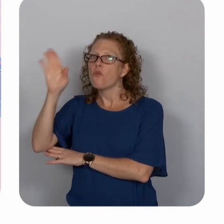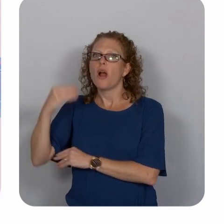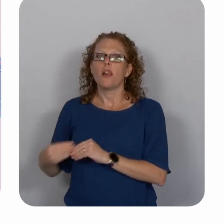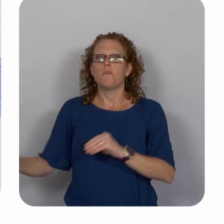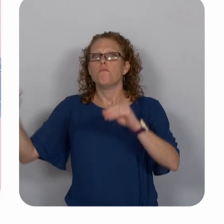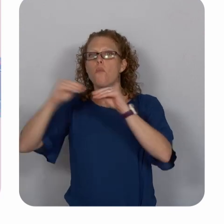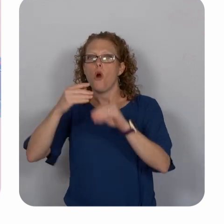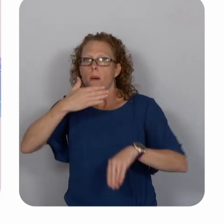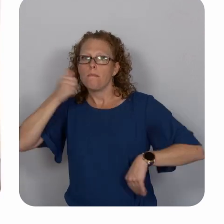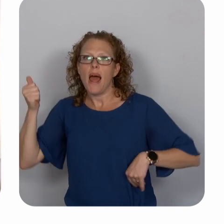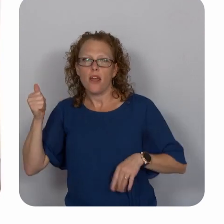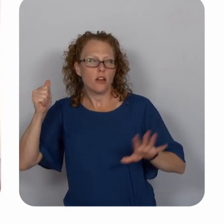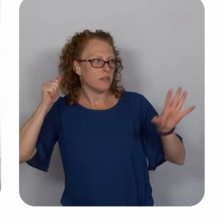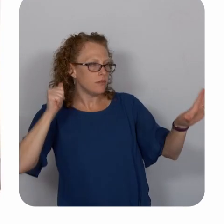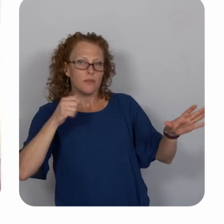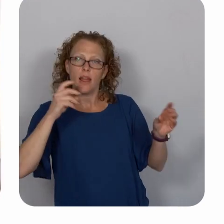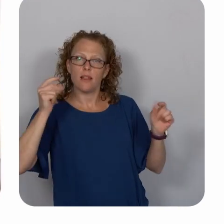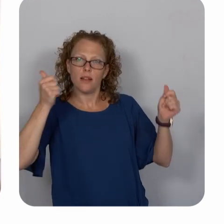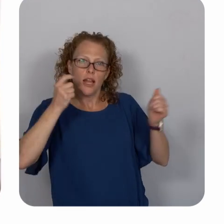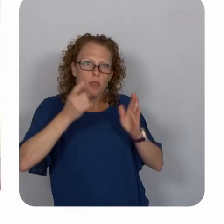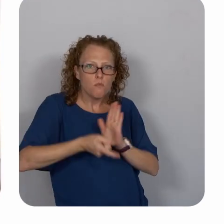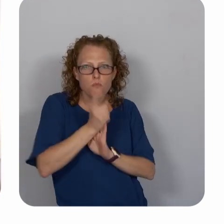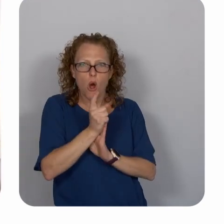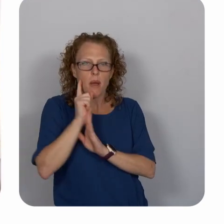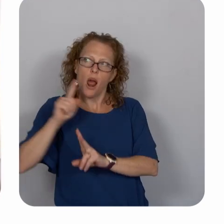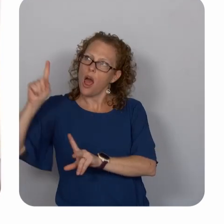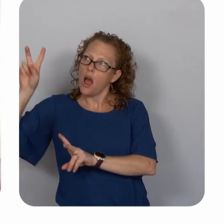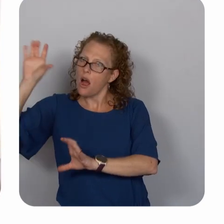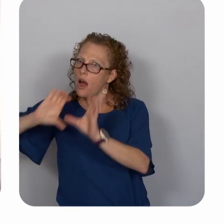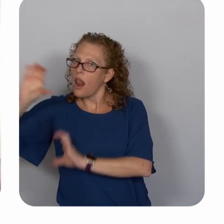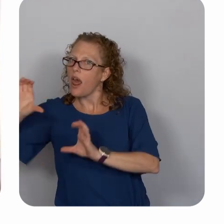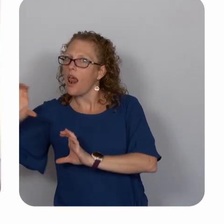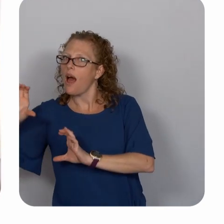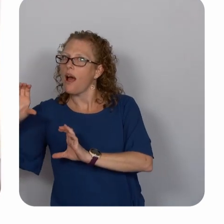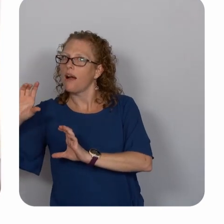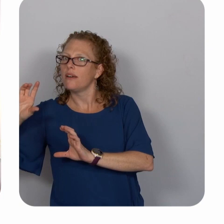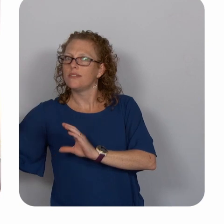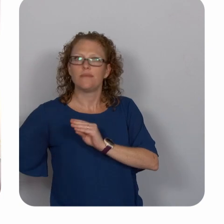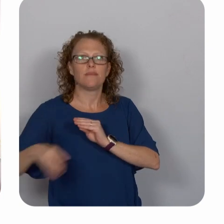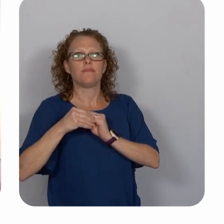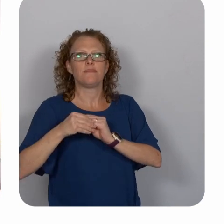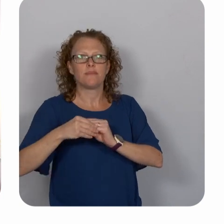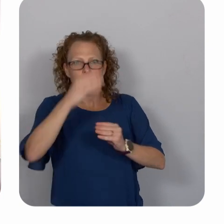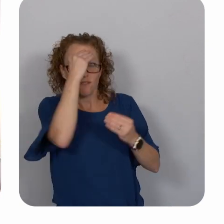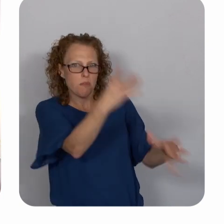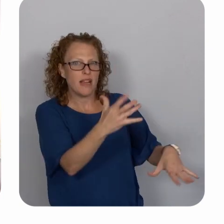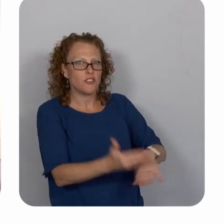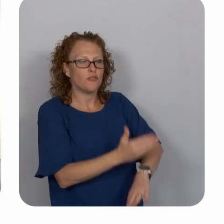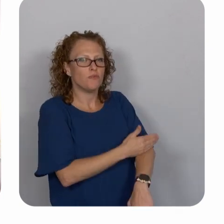Features like search are unique to Meta AI and make possible through a system called the Orchestrator,